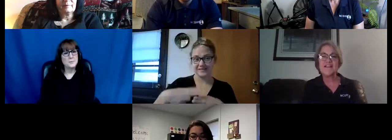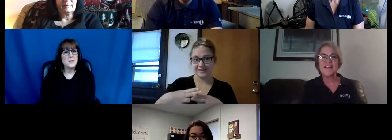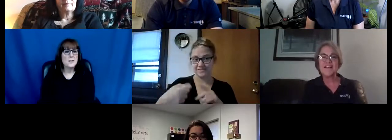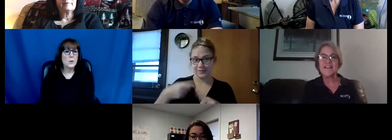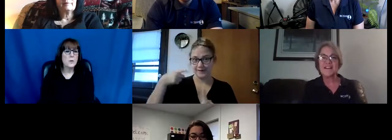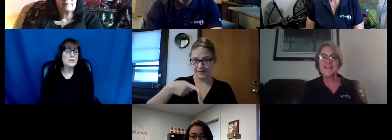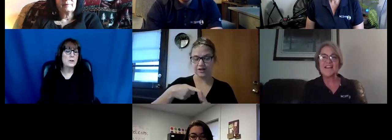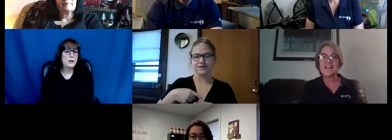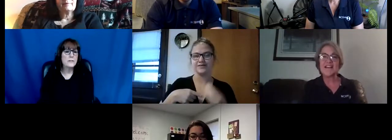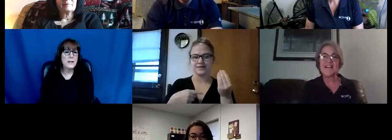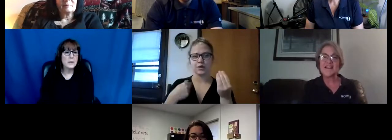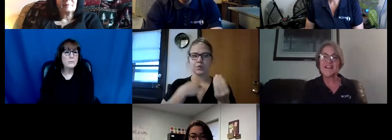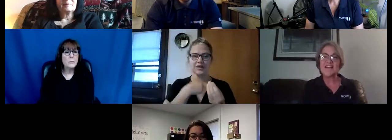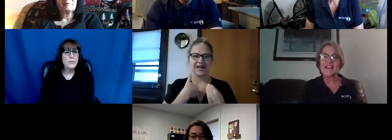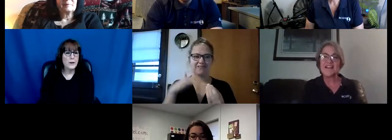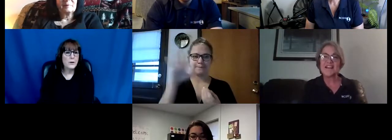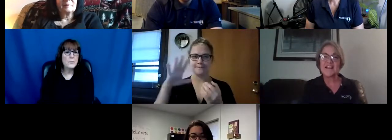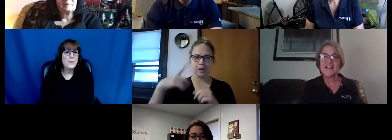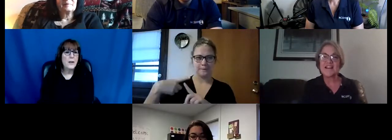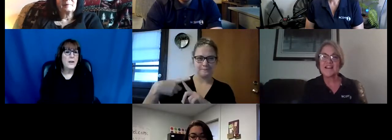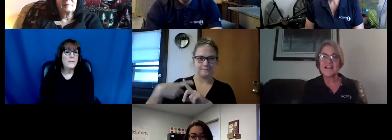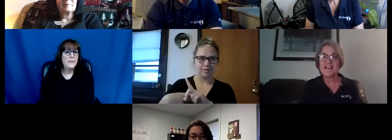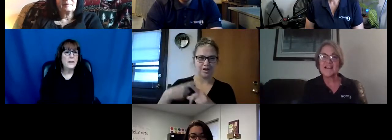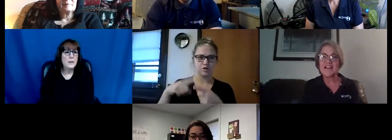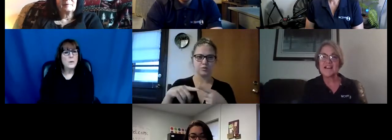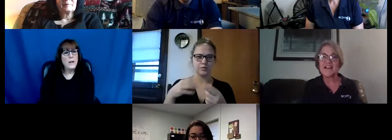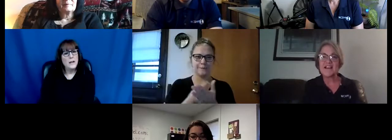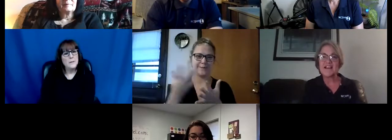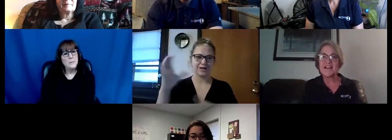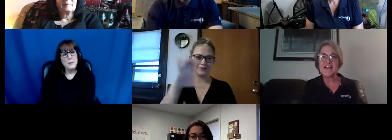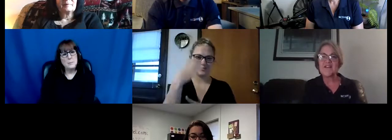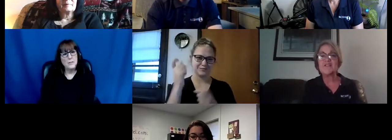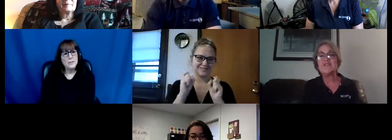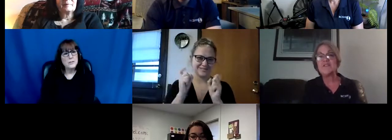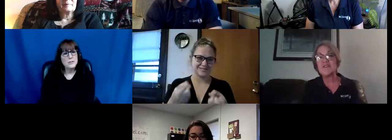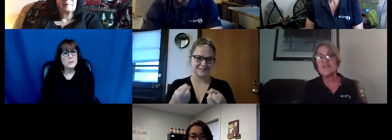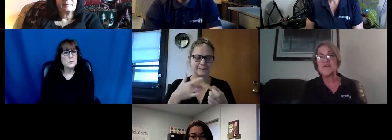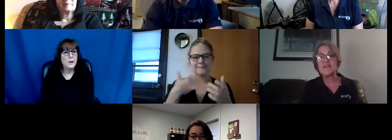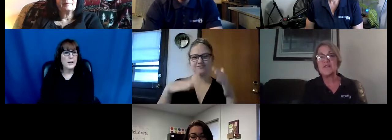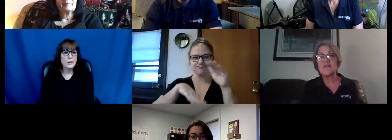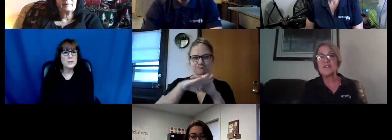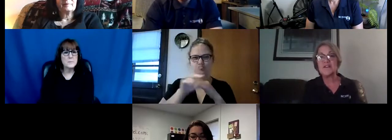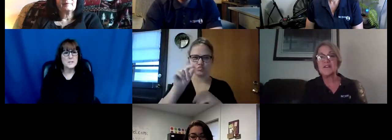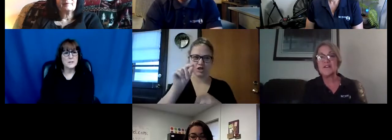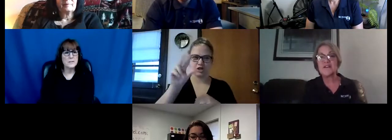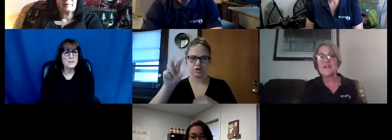so we draw the name from there and then we have about a month to buy a Christmas gift